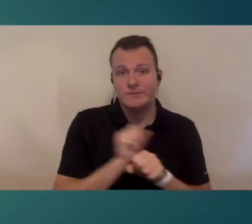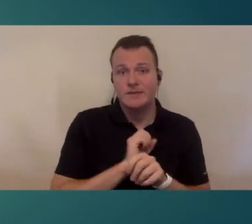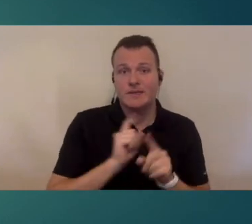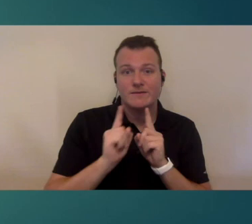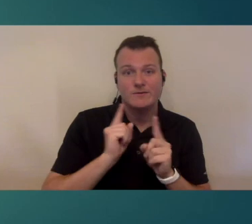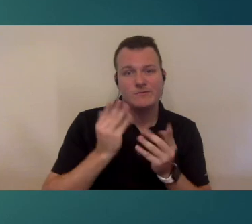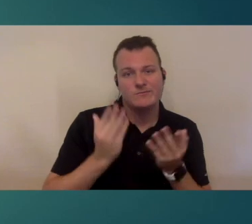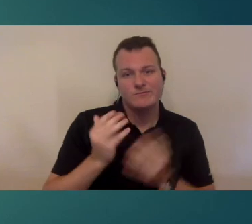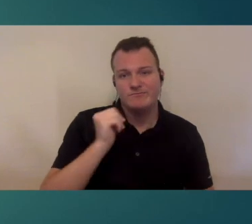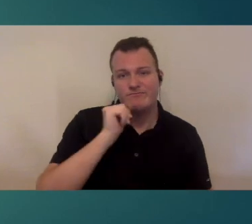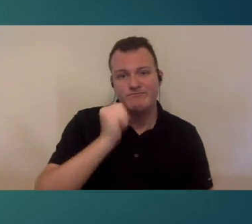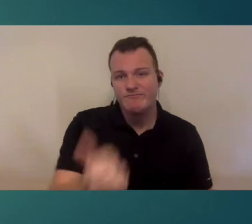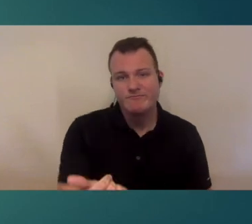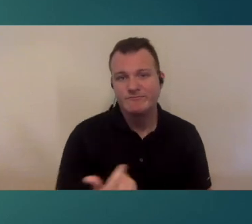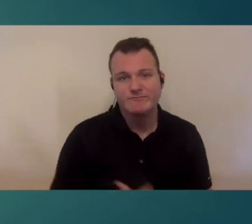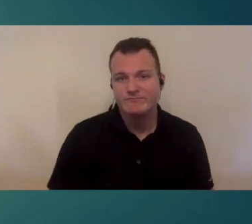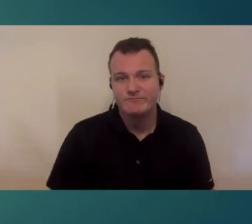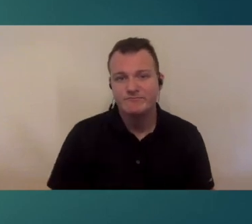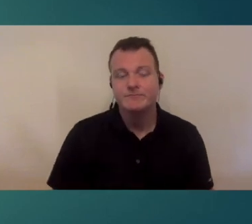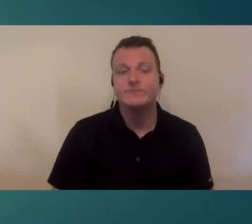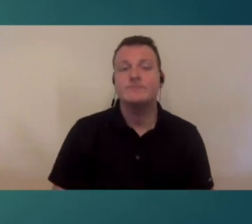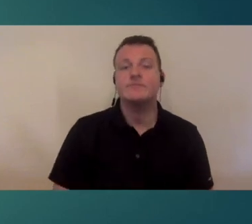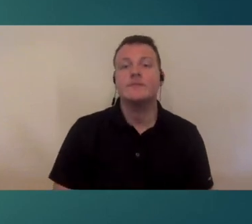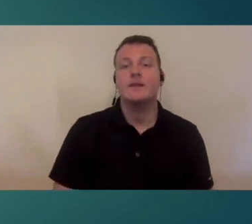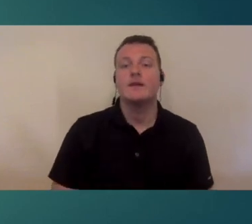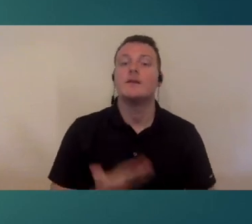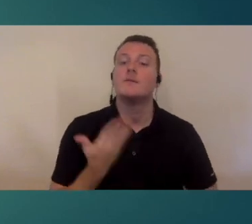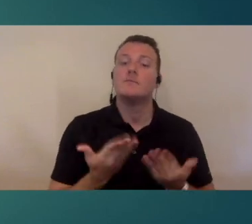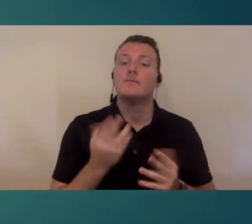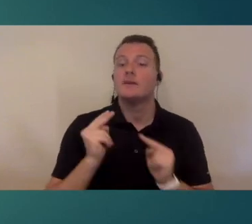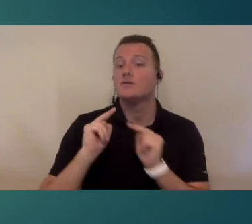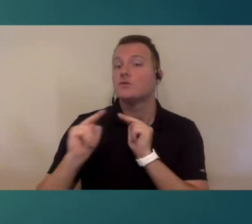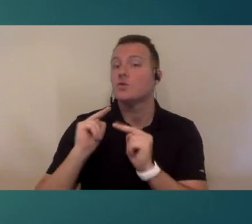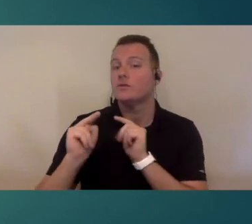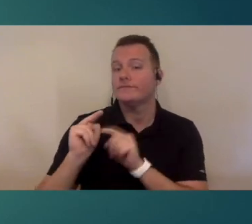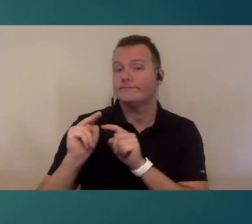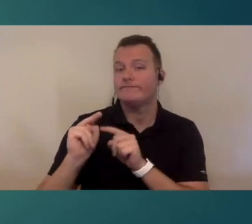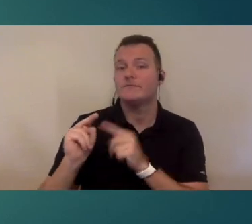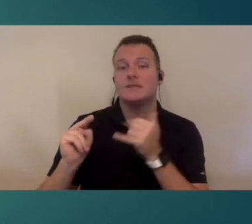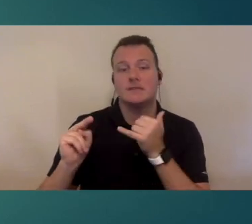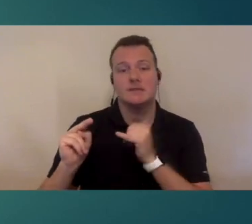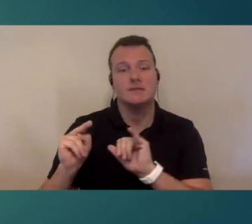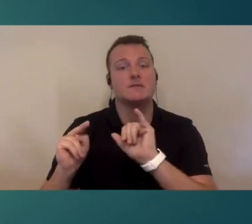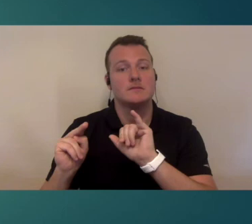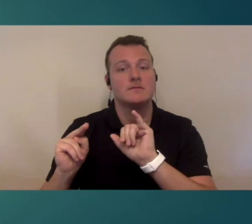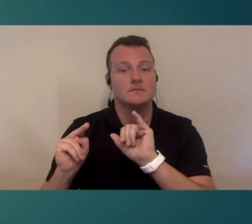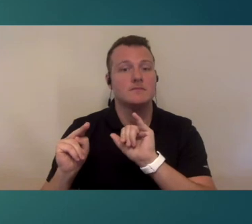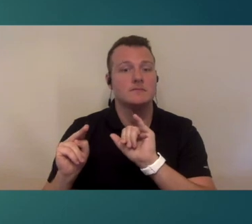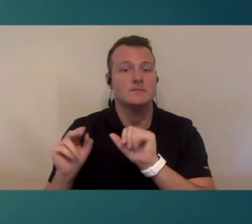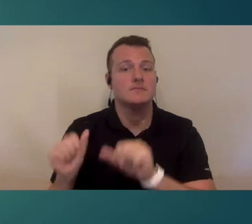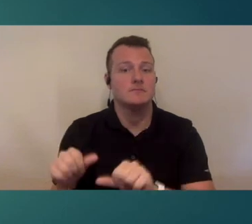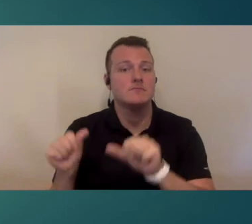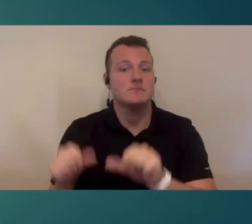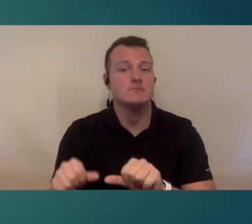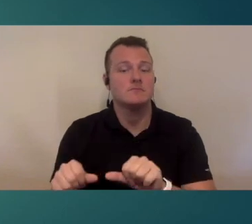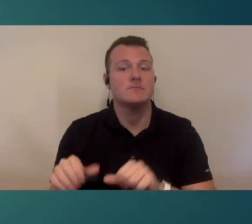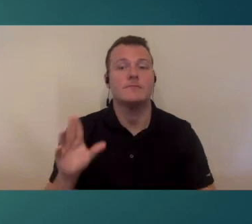interview. Now you may have that negotiation piece; however, you're gonna